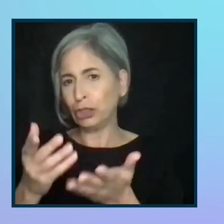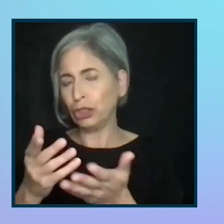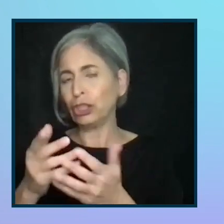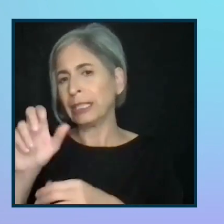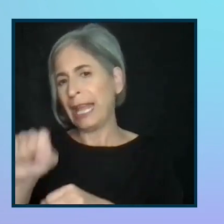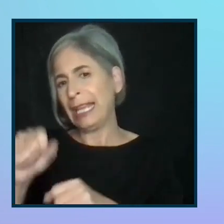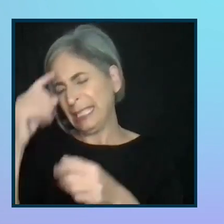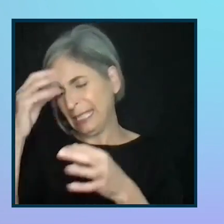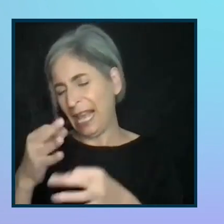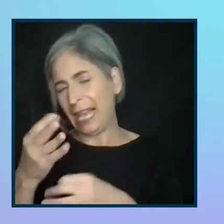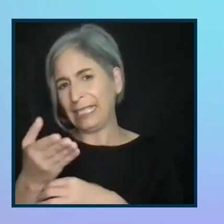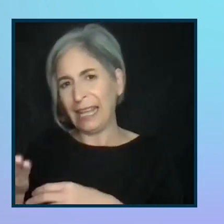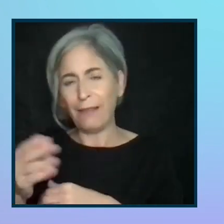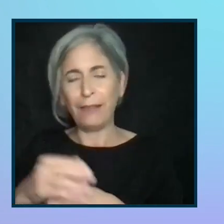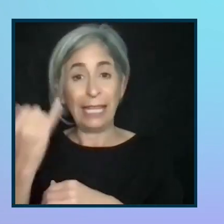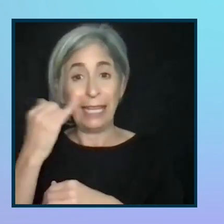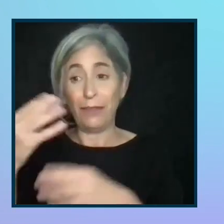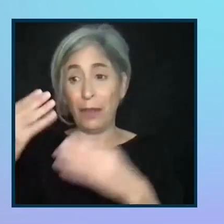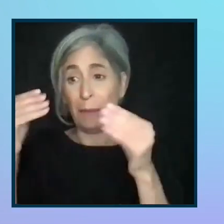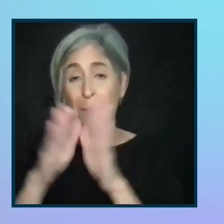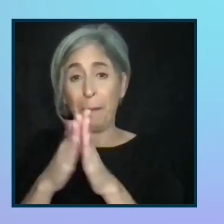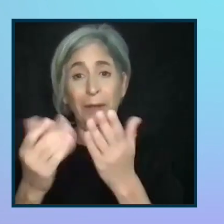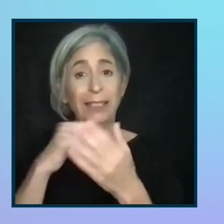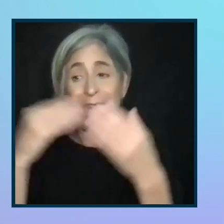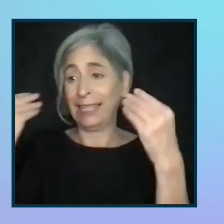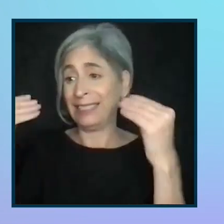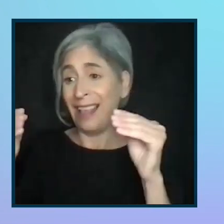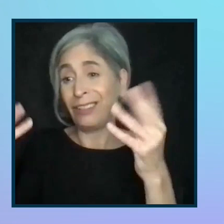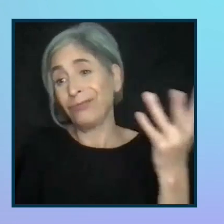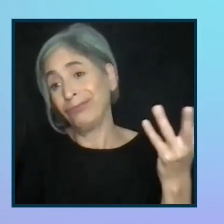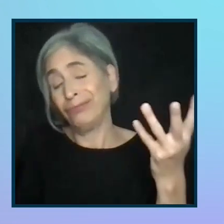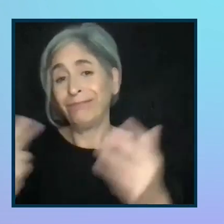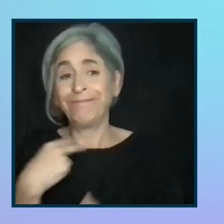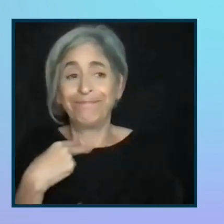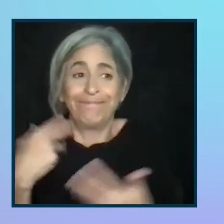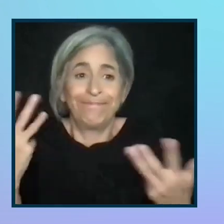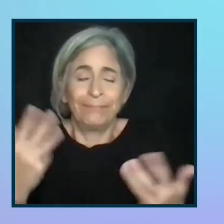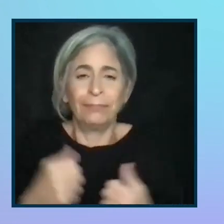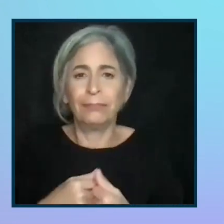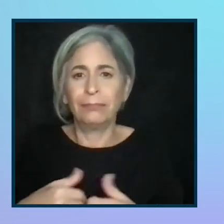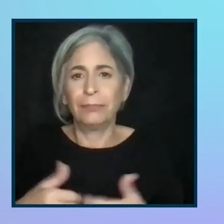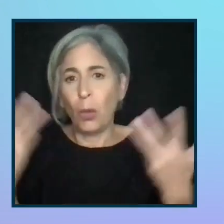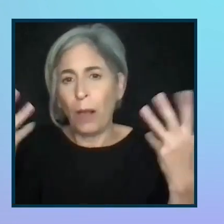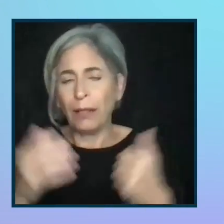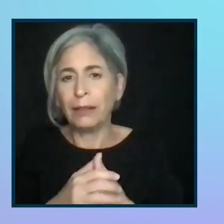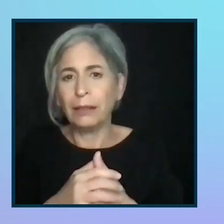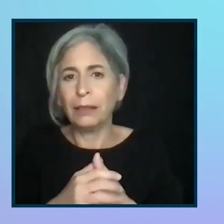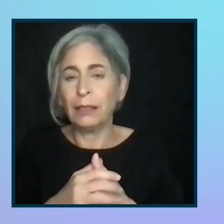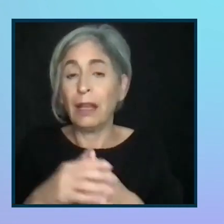And if the book doesn't sell, the book doesn't sell. That the very act of being an author is very close